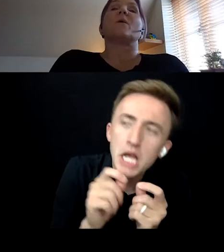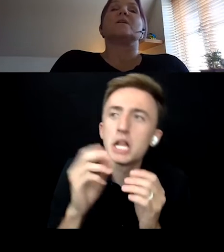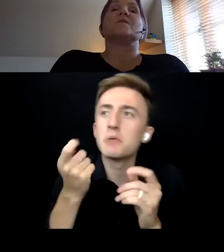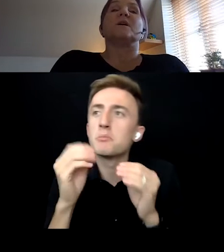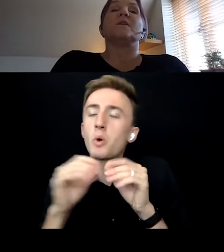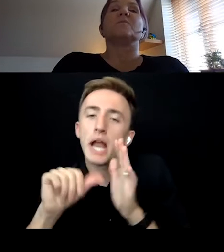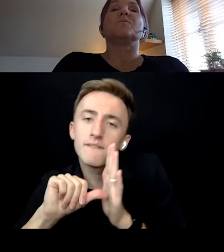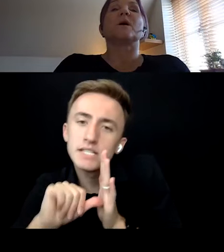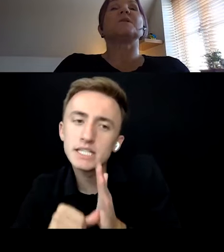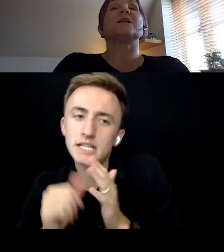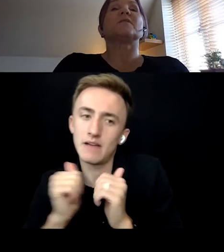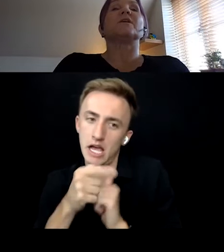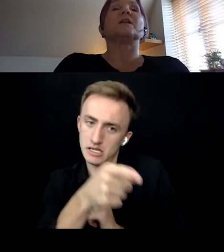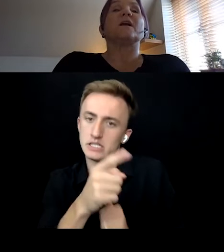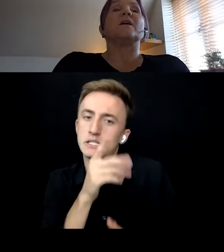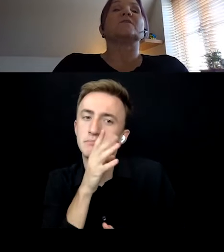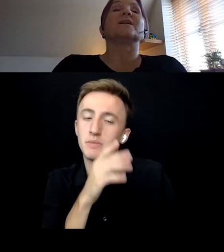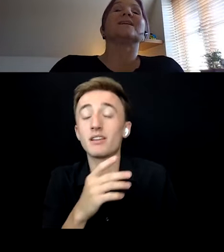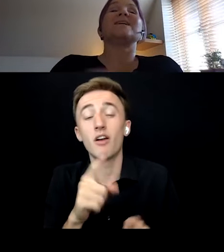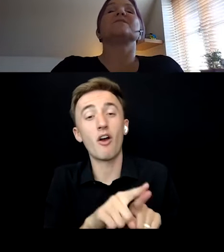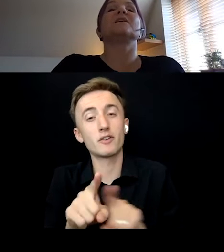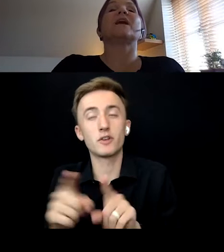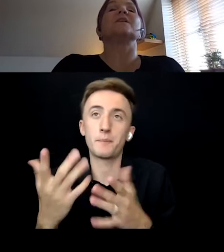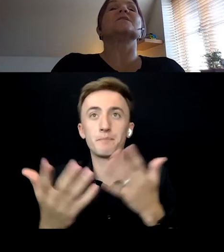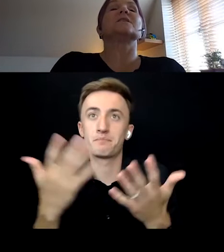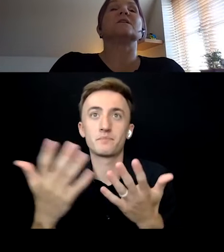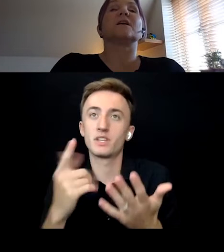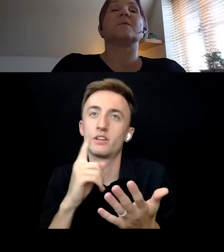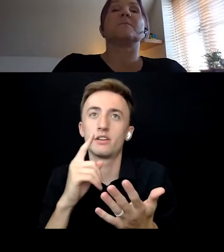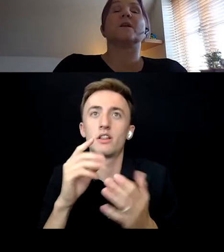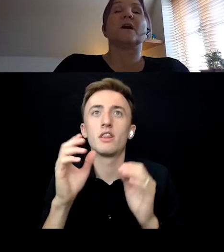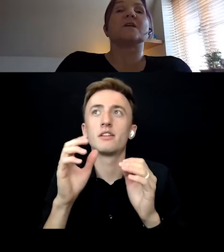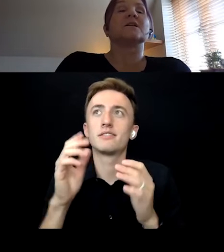the way that it speaks. And perhaps a little bit of -- or a little less of the lightness that Alexa